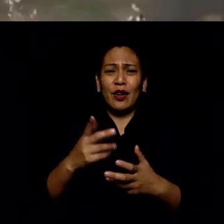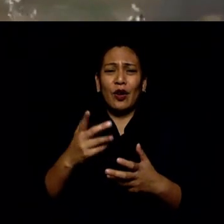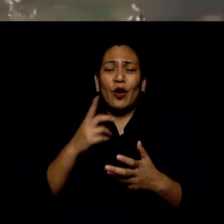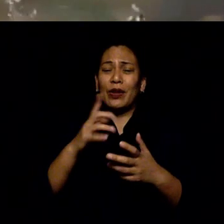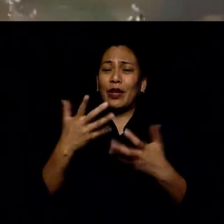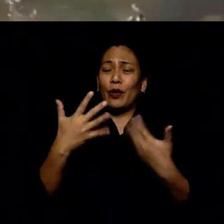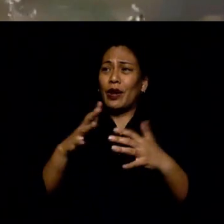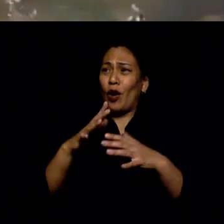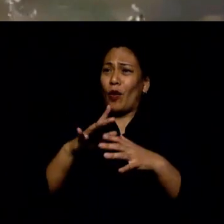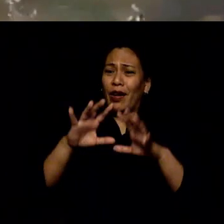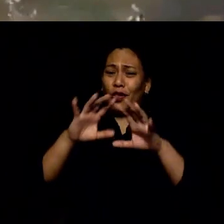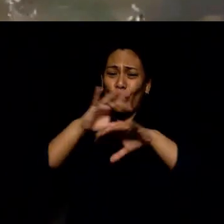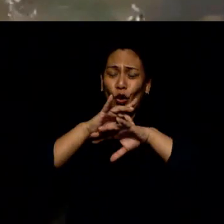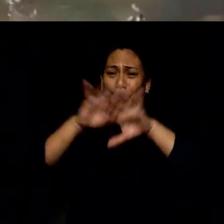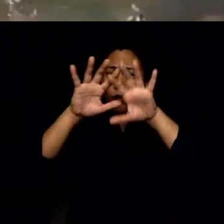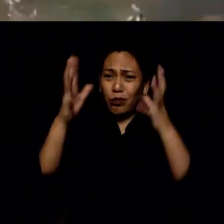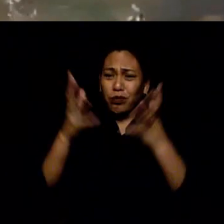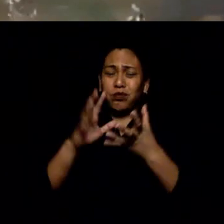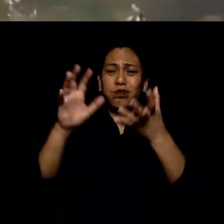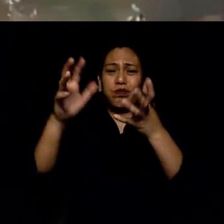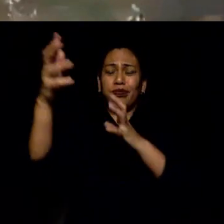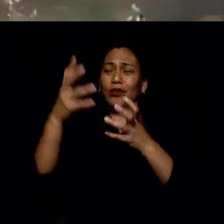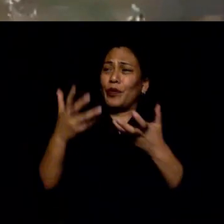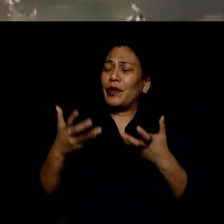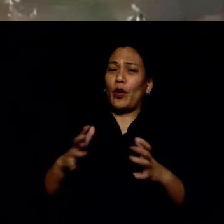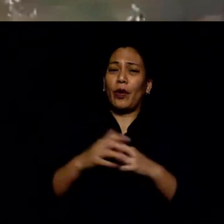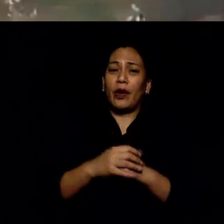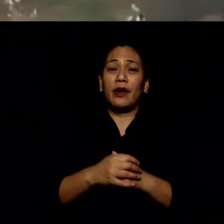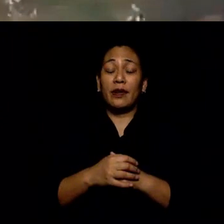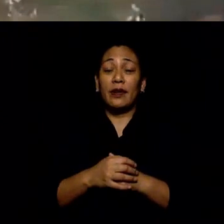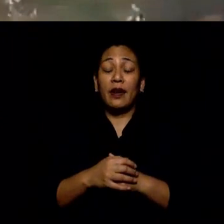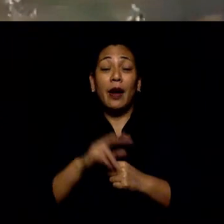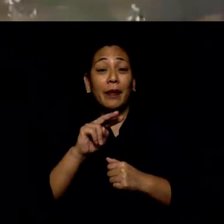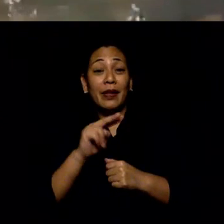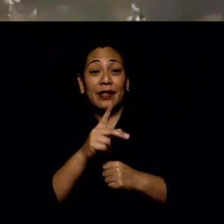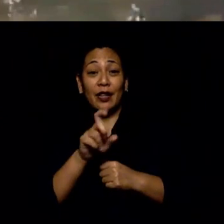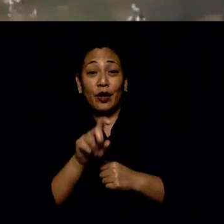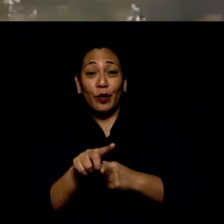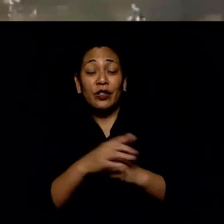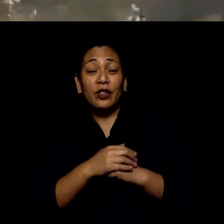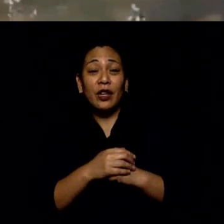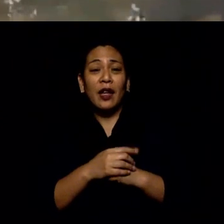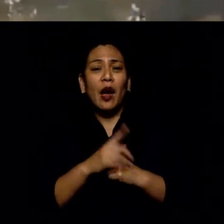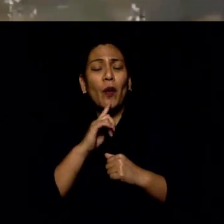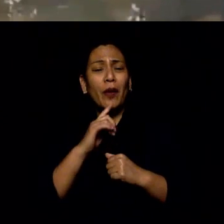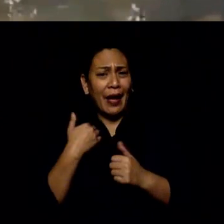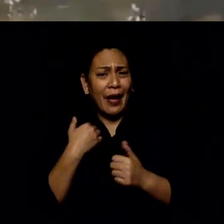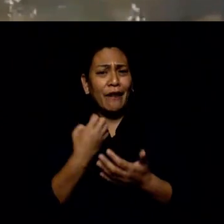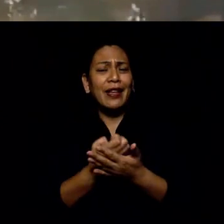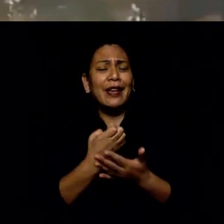So, um, now the second question was we do have this economy that is geared to growth.